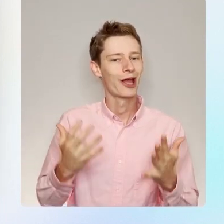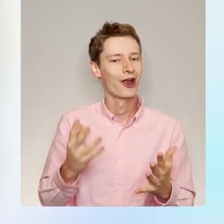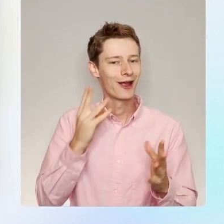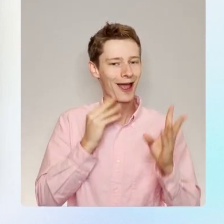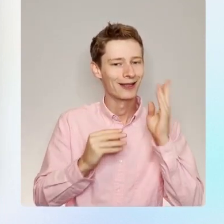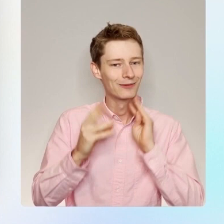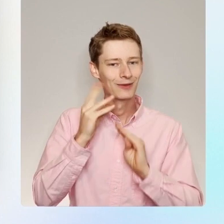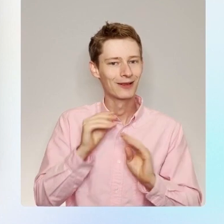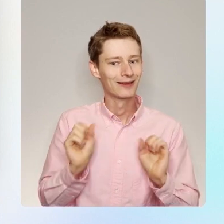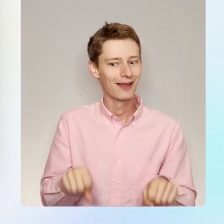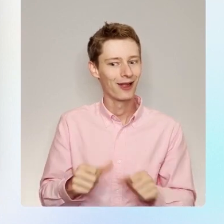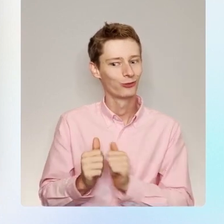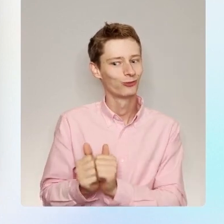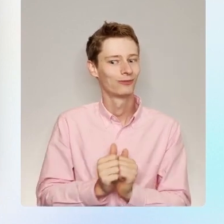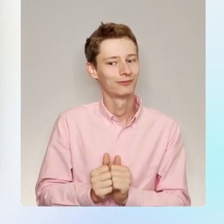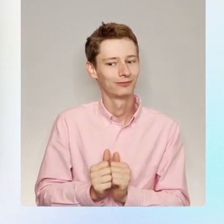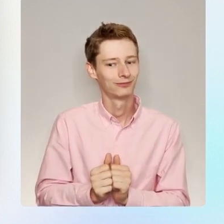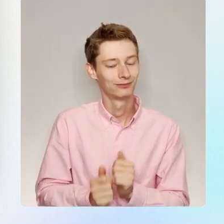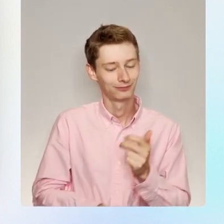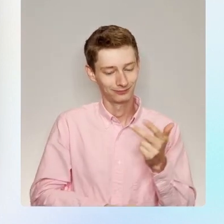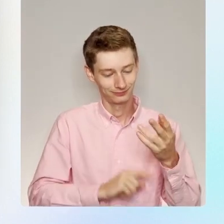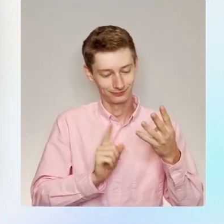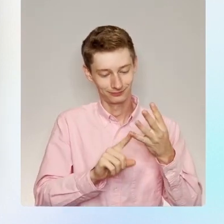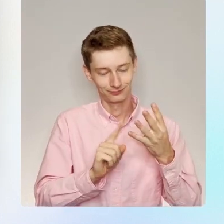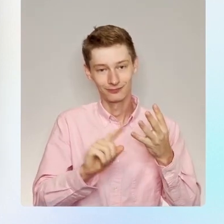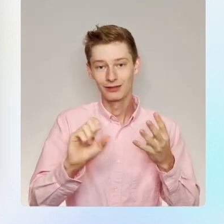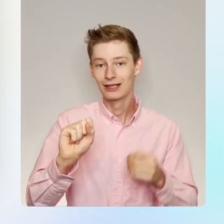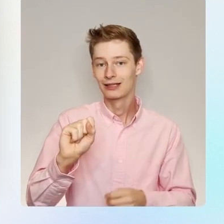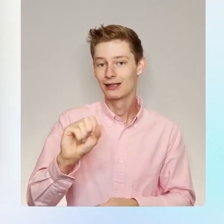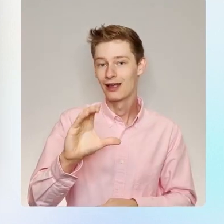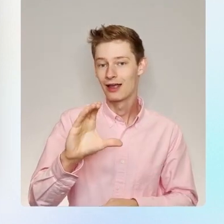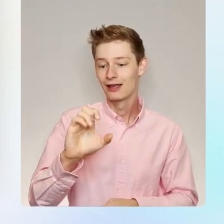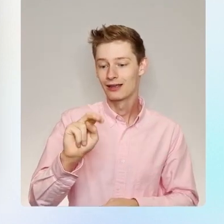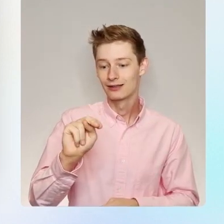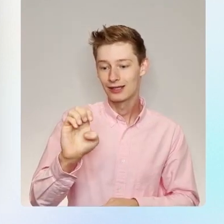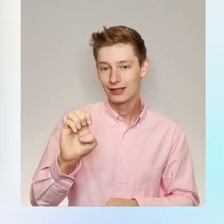Scene understanding allows developers to semantically